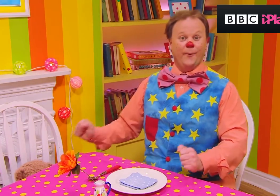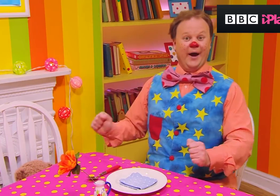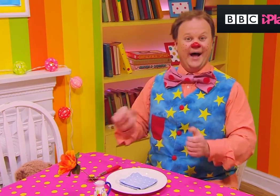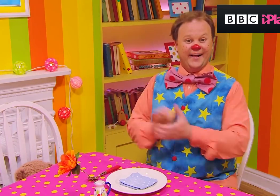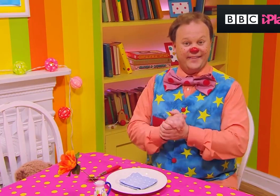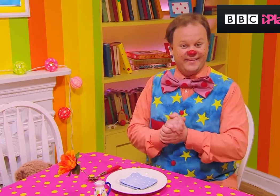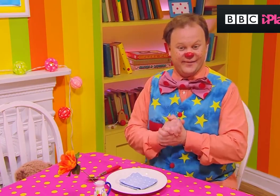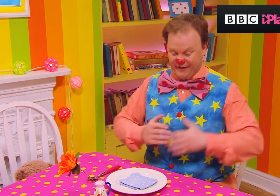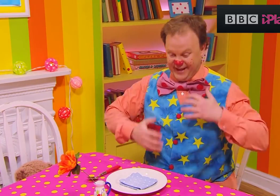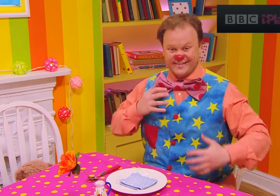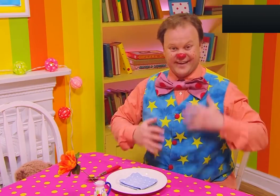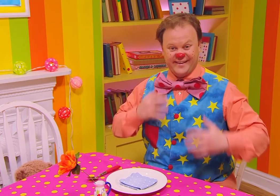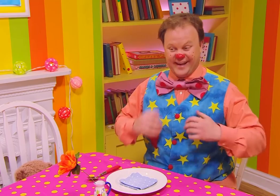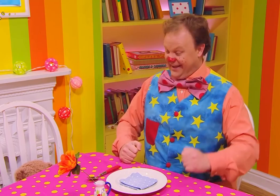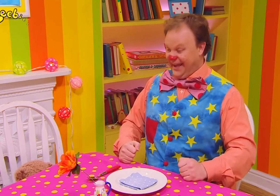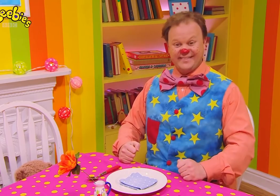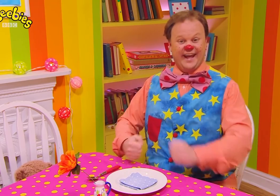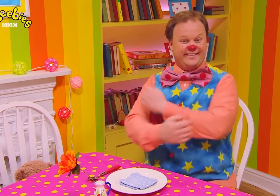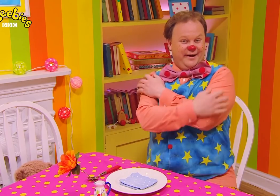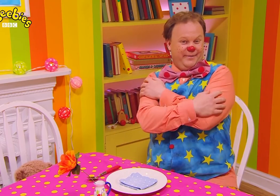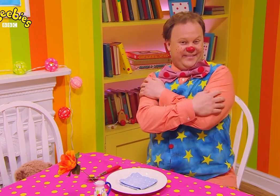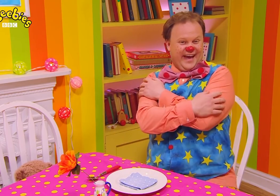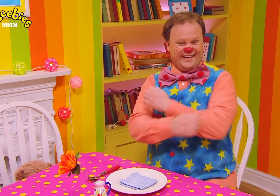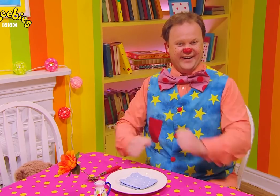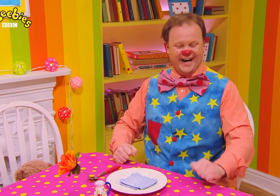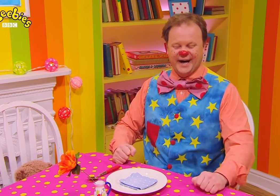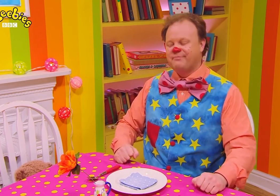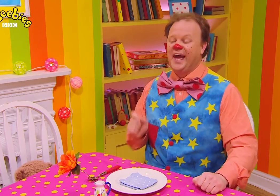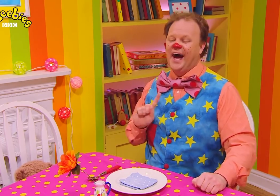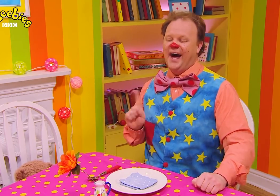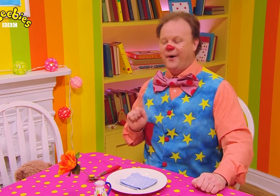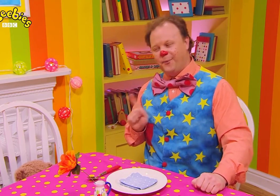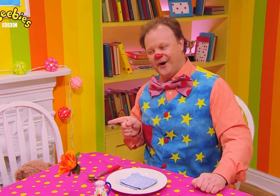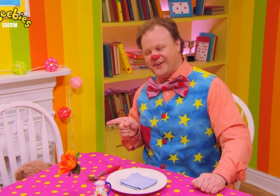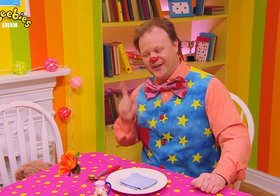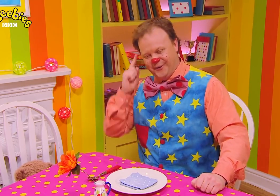well this is very exciting isn't it tumble ted what do you